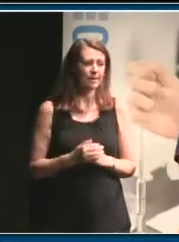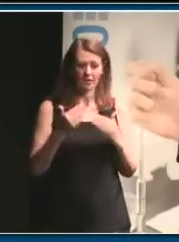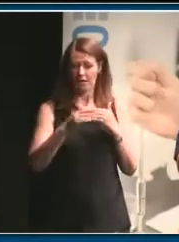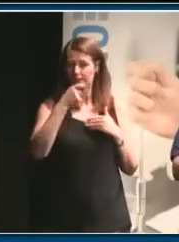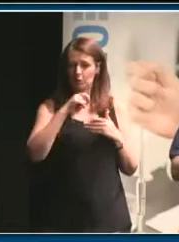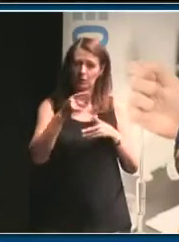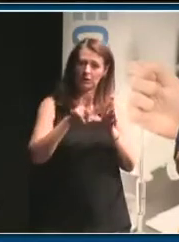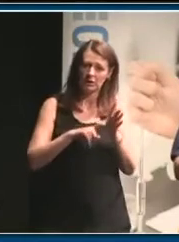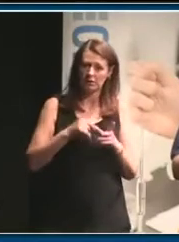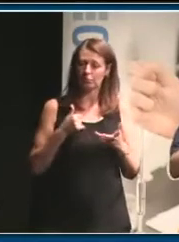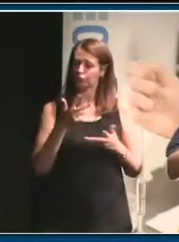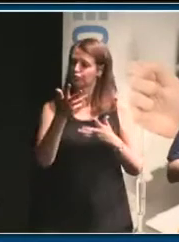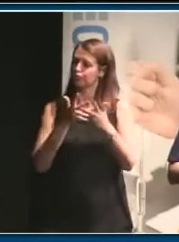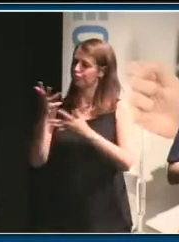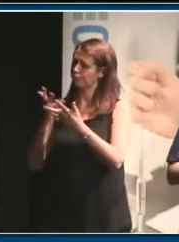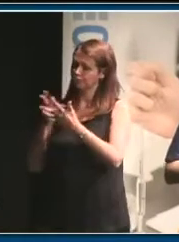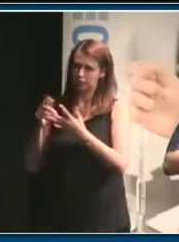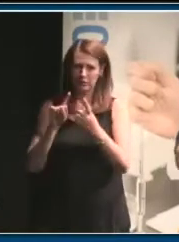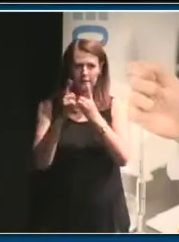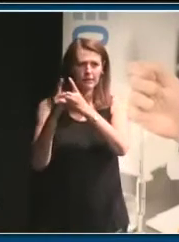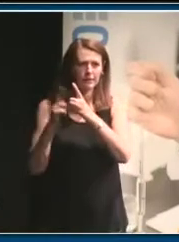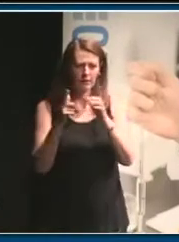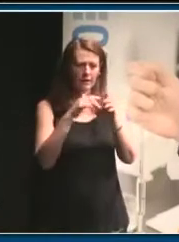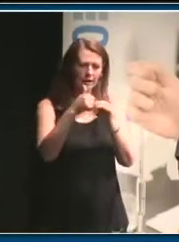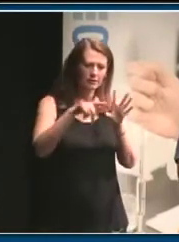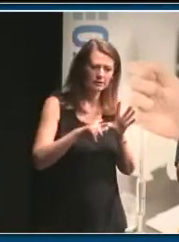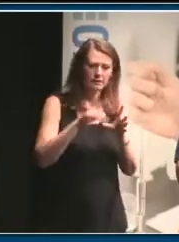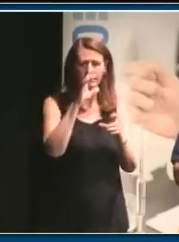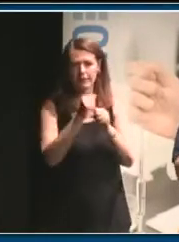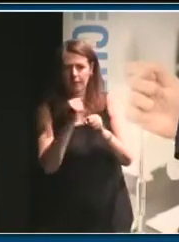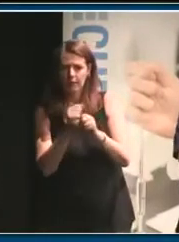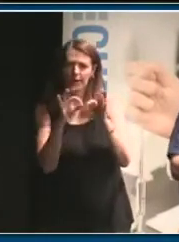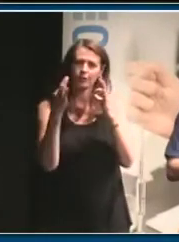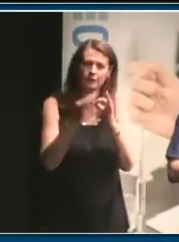with many different regulatory agencies and government agencies from the perspective,